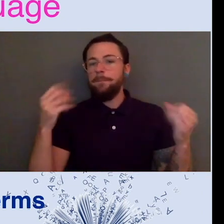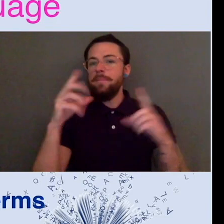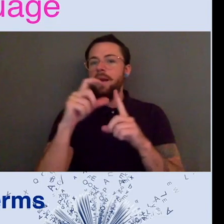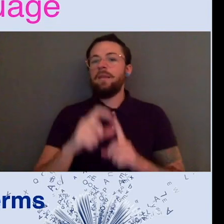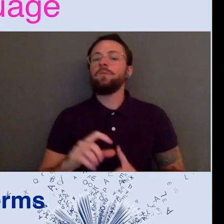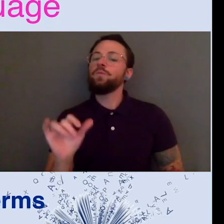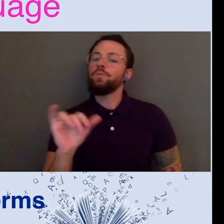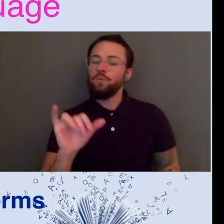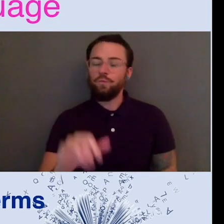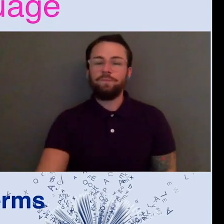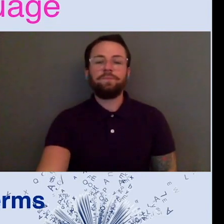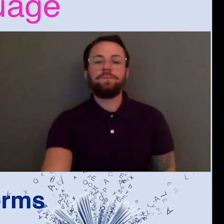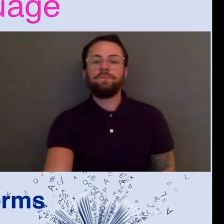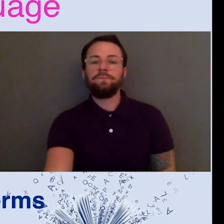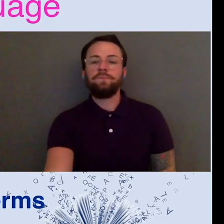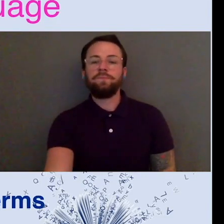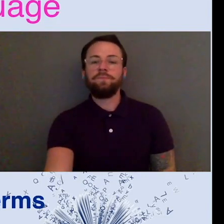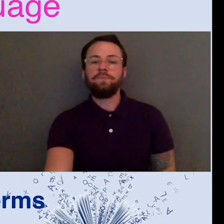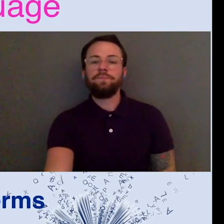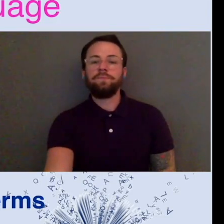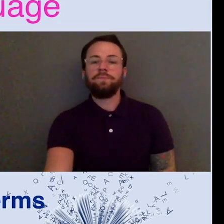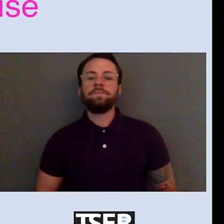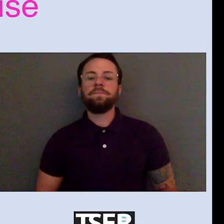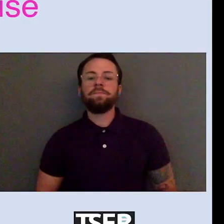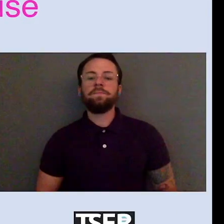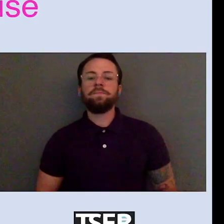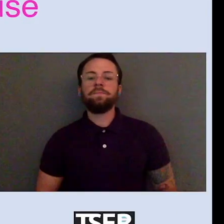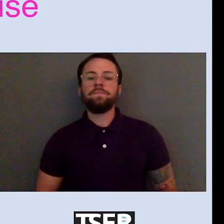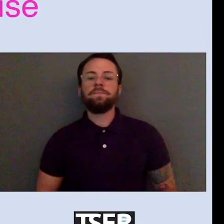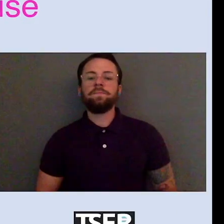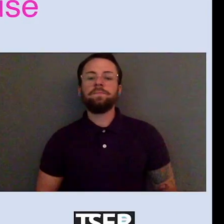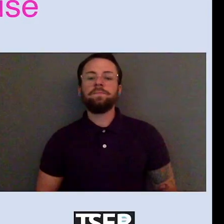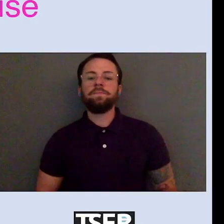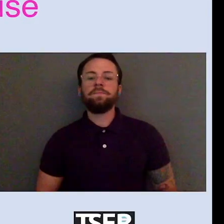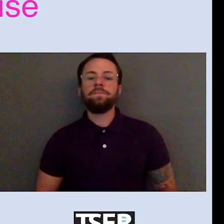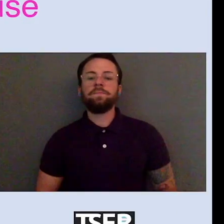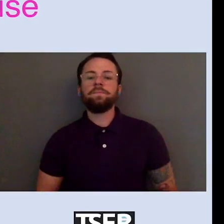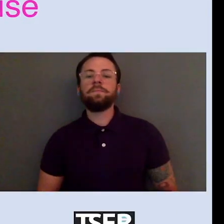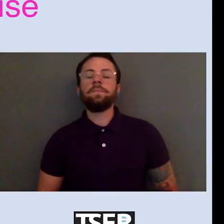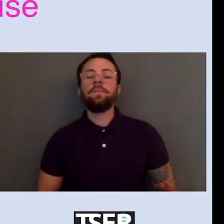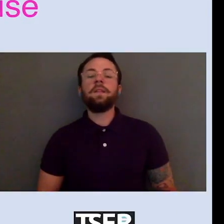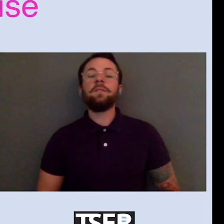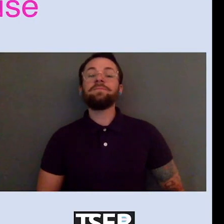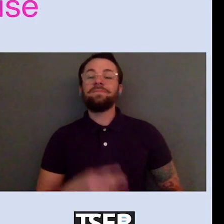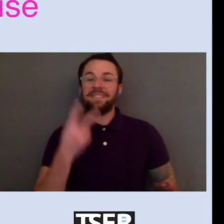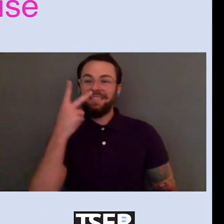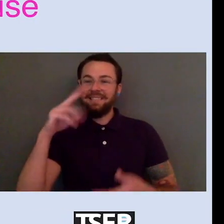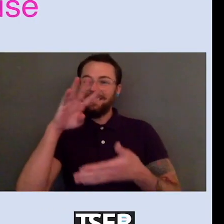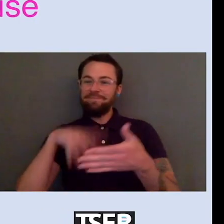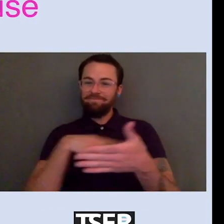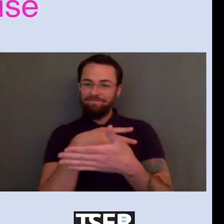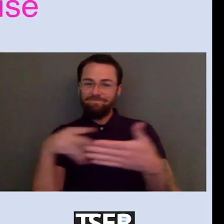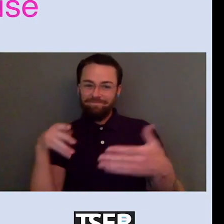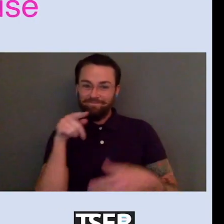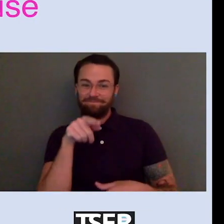So that we can understand the different identities, the very complex gender identities in the